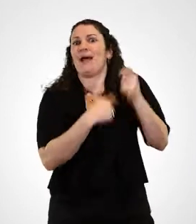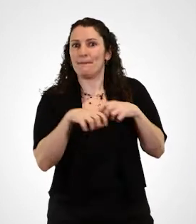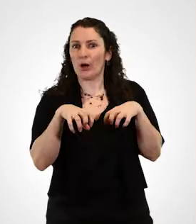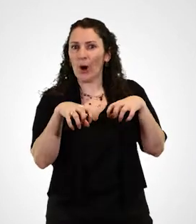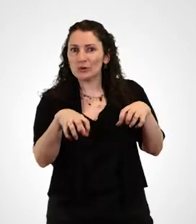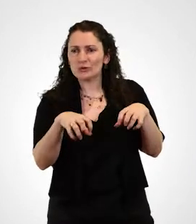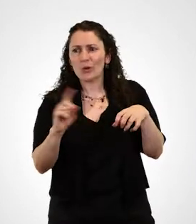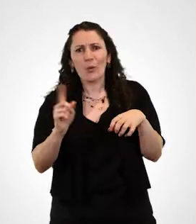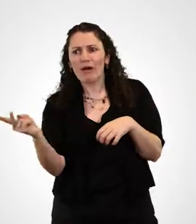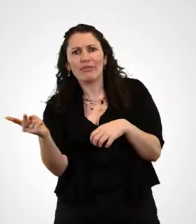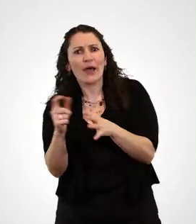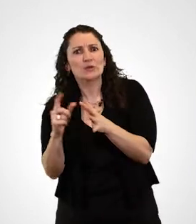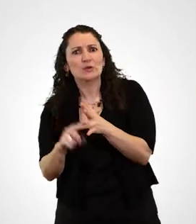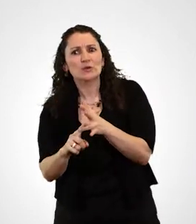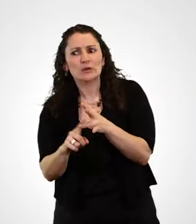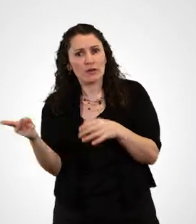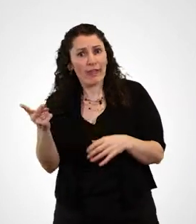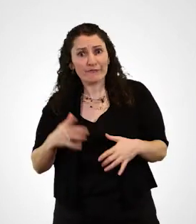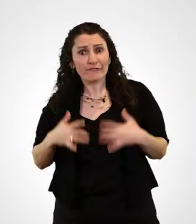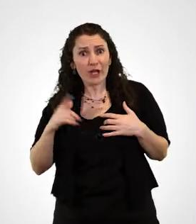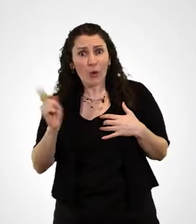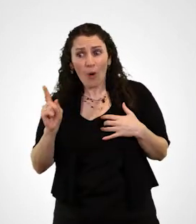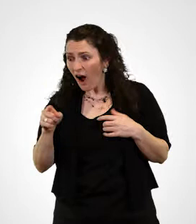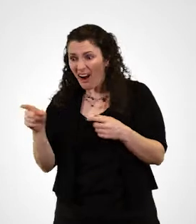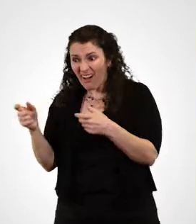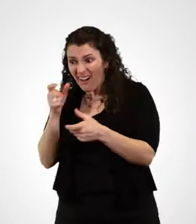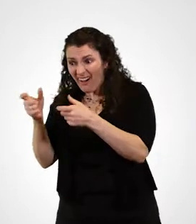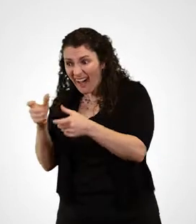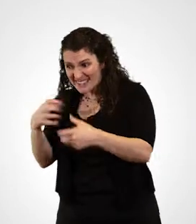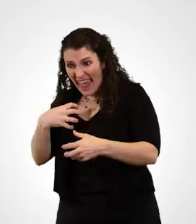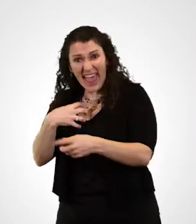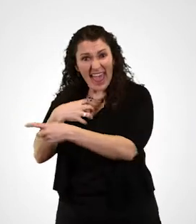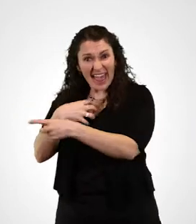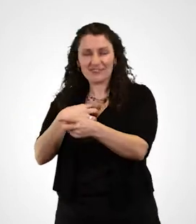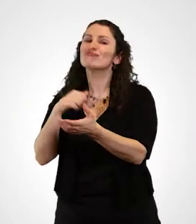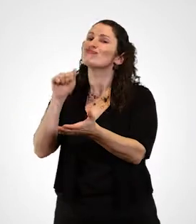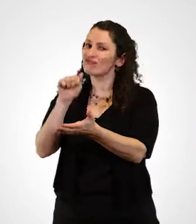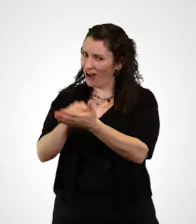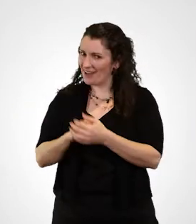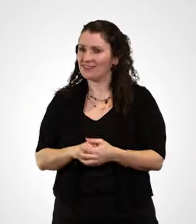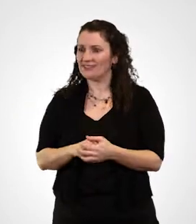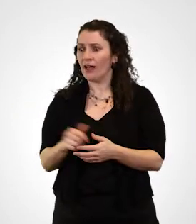So what happened? How did they feel? Scared. TEACHER: Scared.